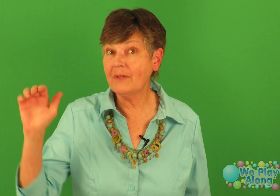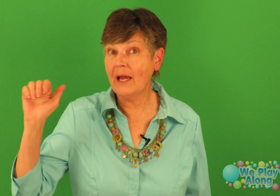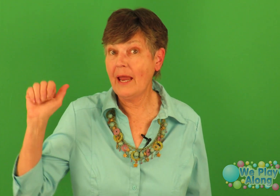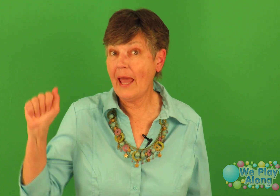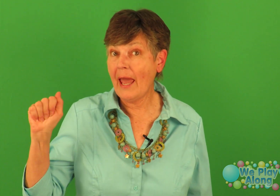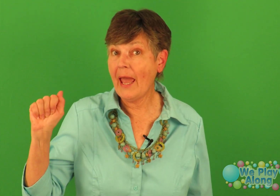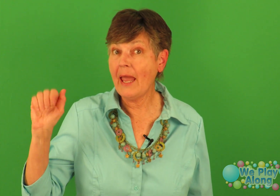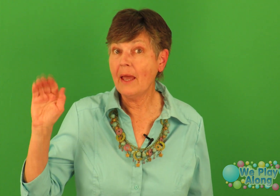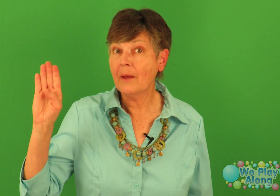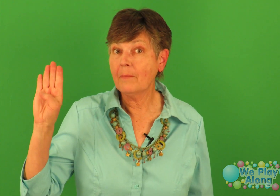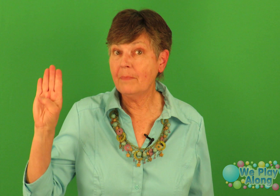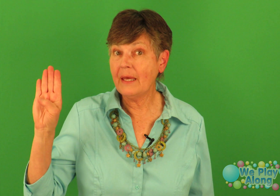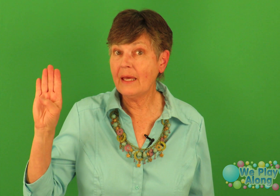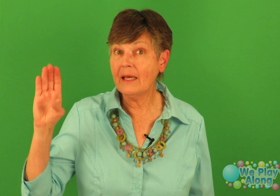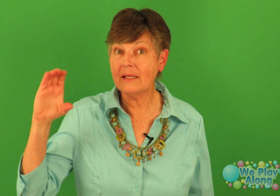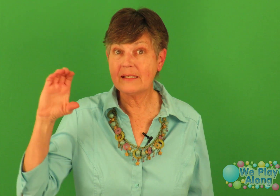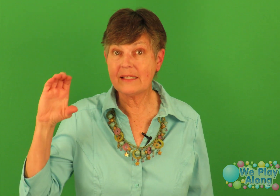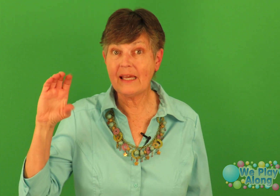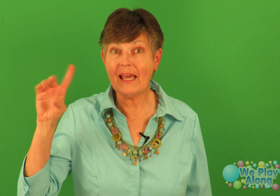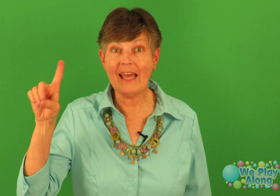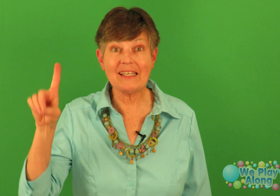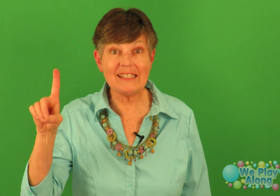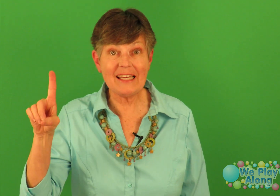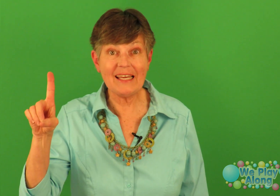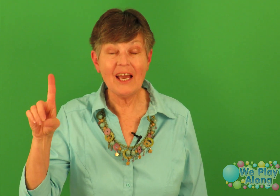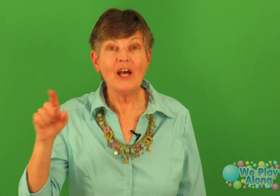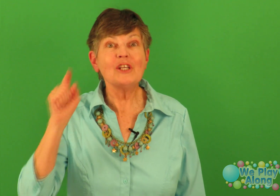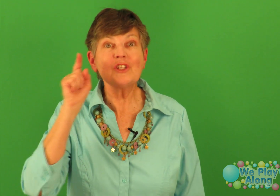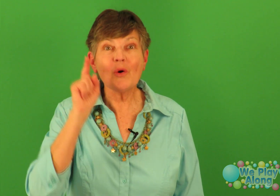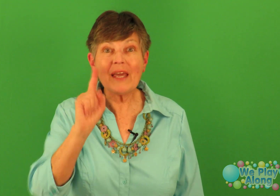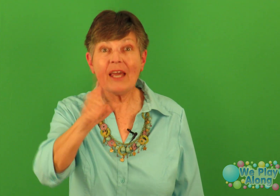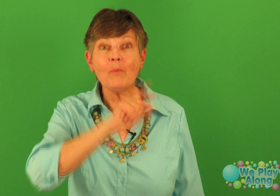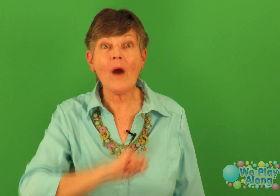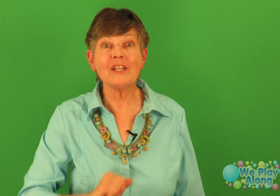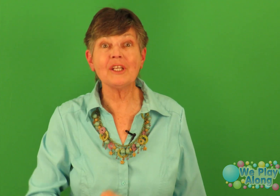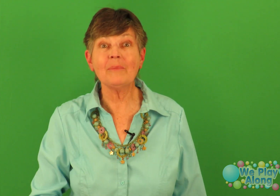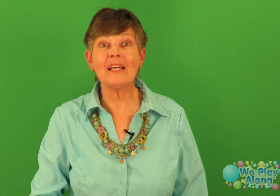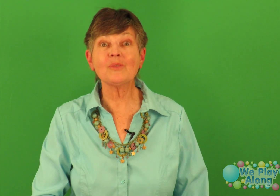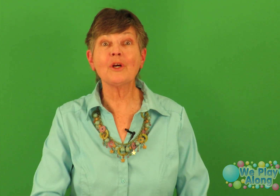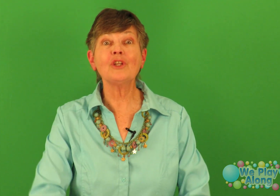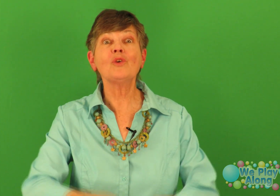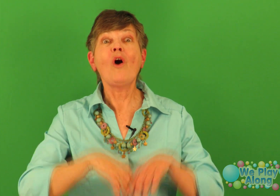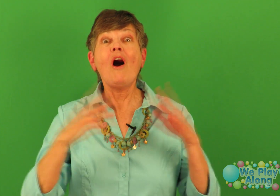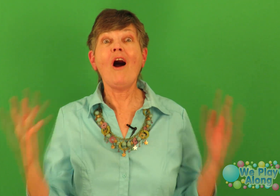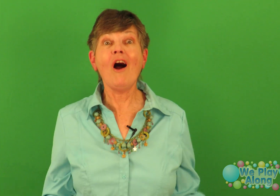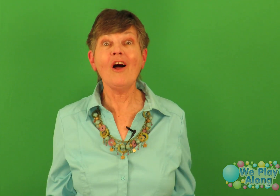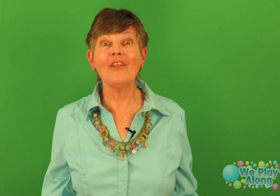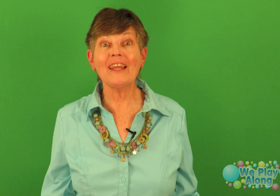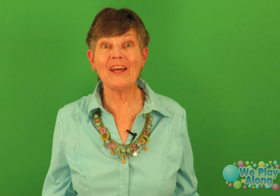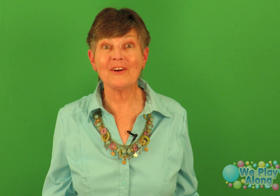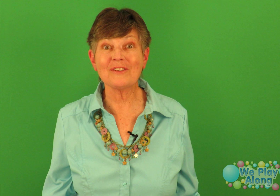done a B C and D so keep watching because we're gonna do all the letters